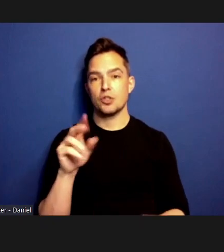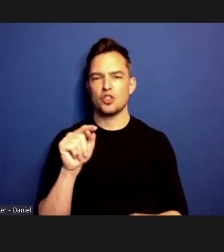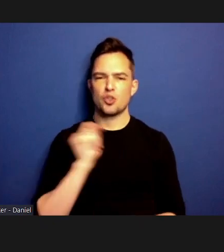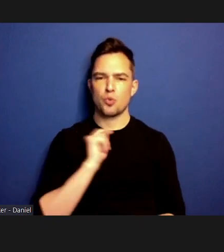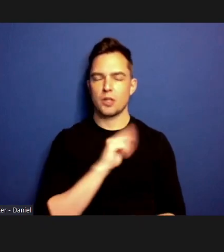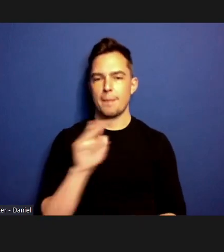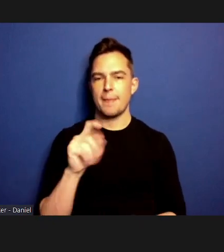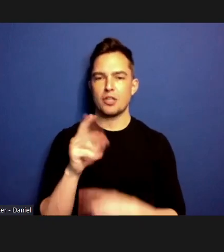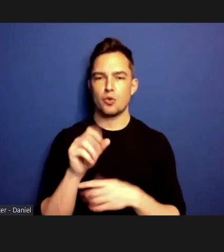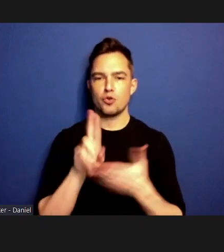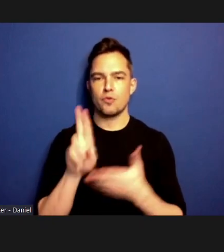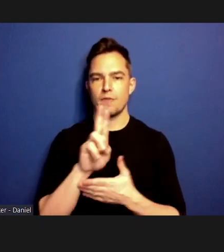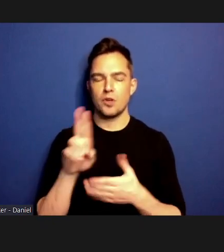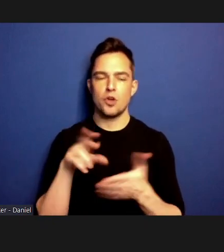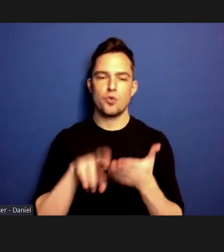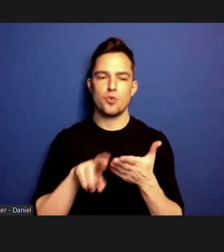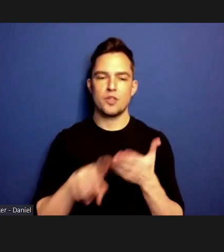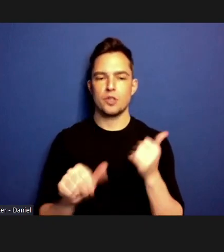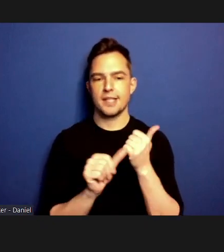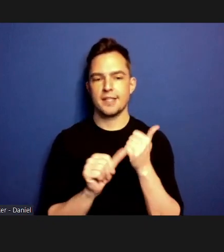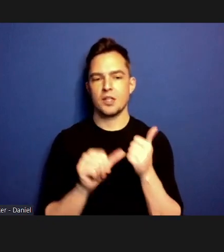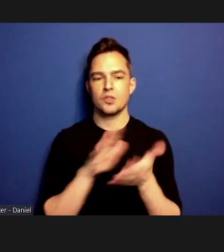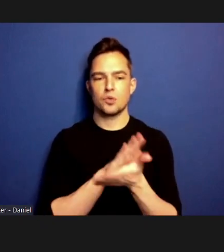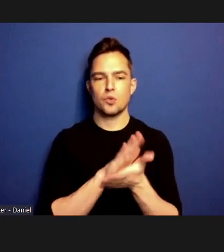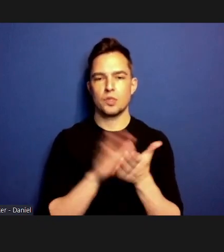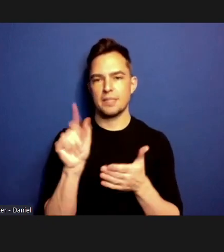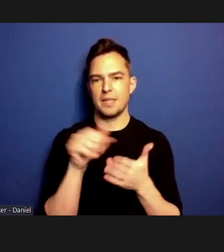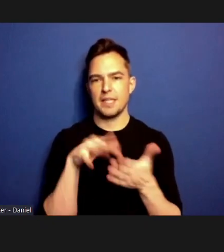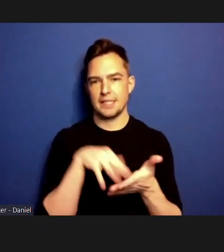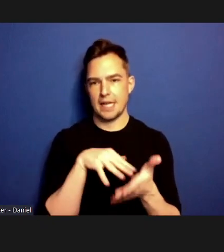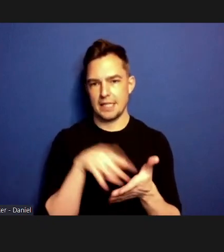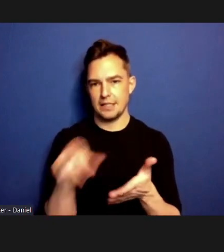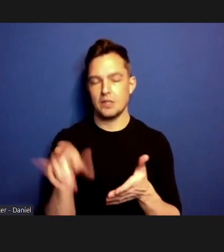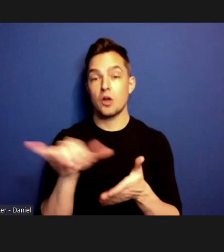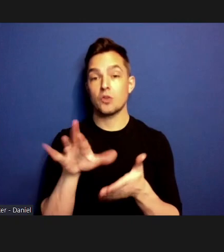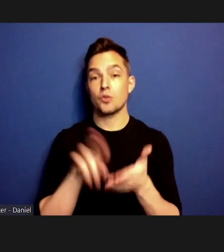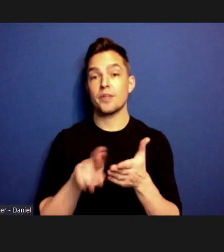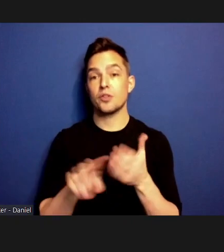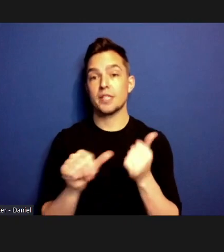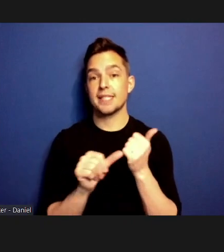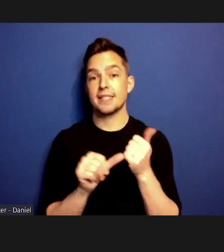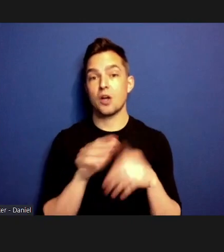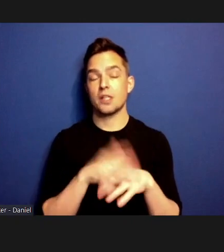assistant in the School of Disability Studies and as a research assistant on several projects